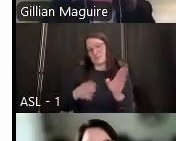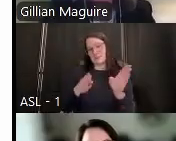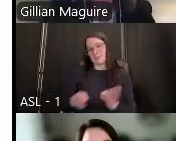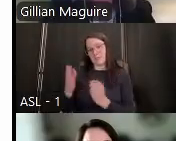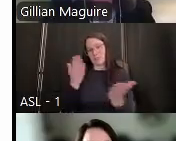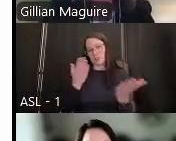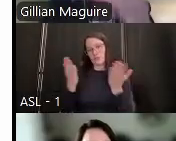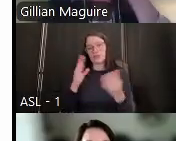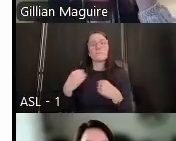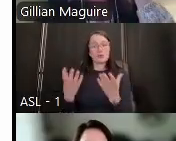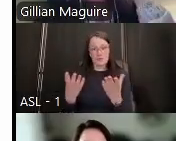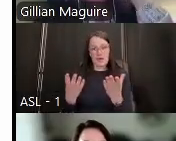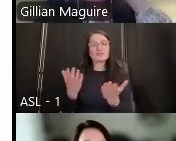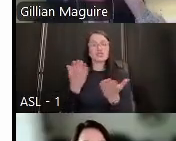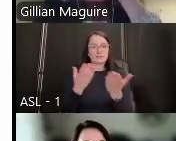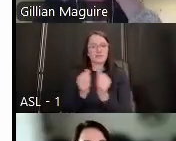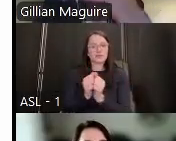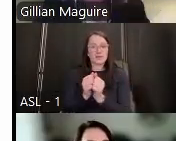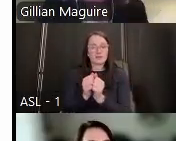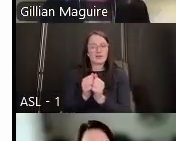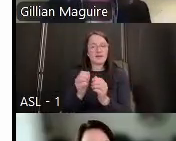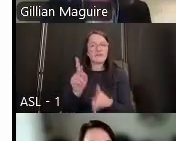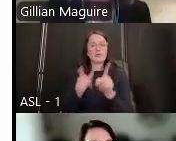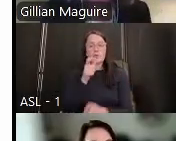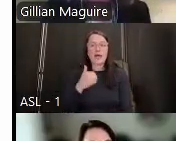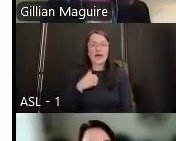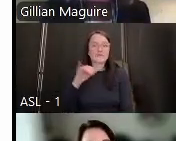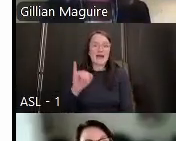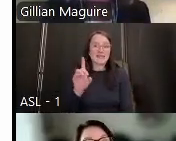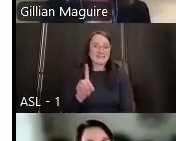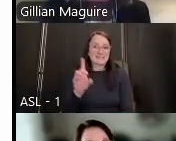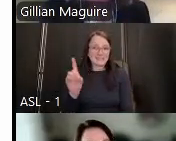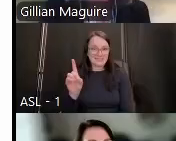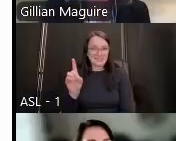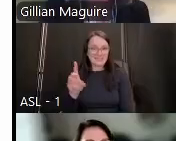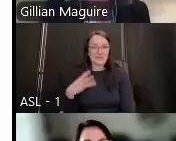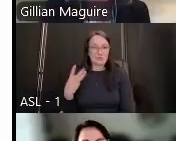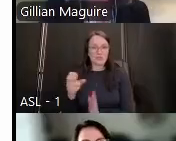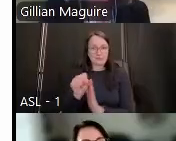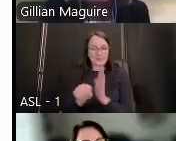with ID in Washington state. We also have a component of a benefits network that includes